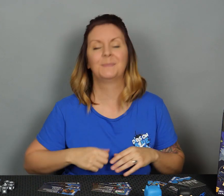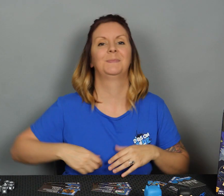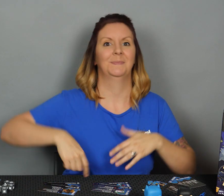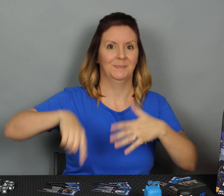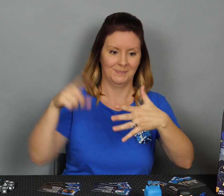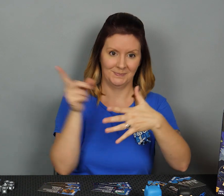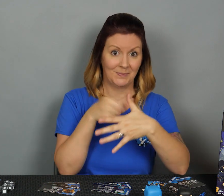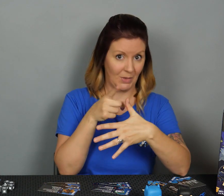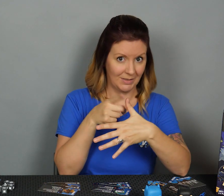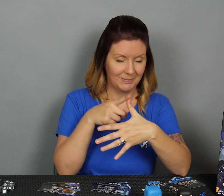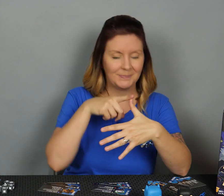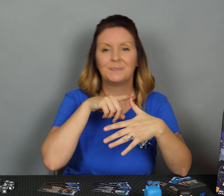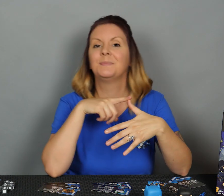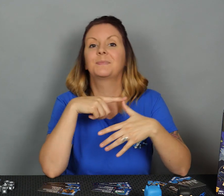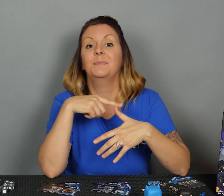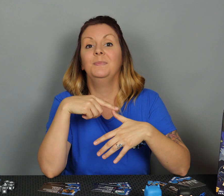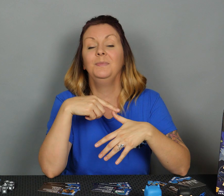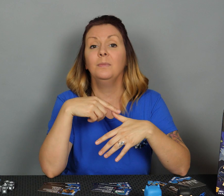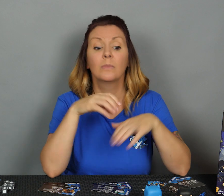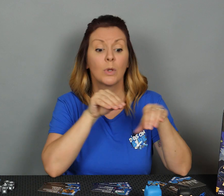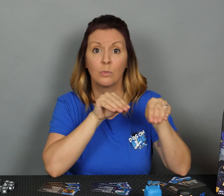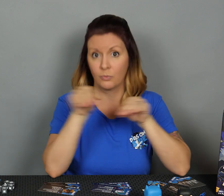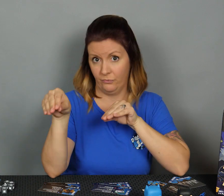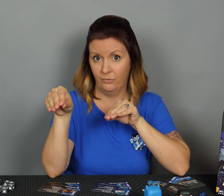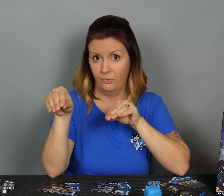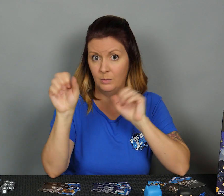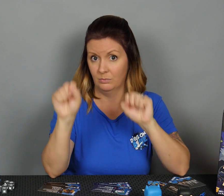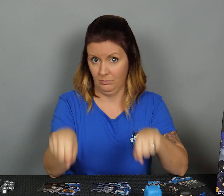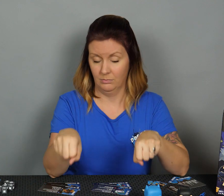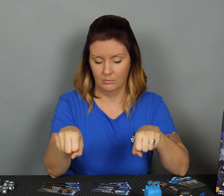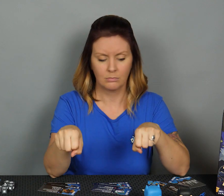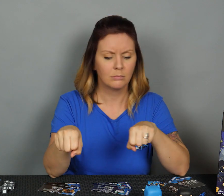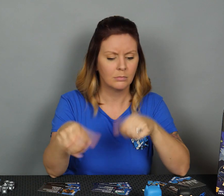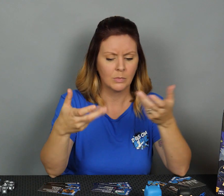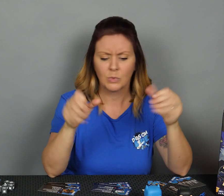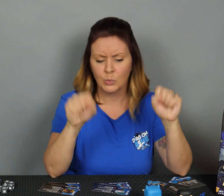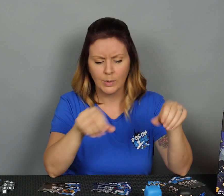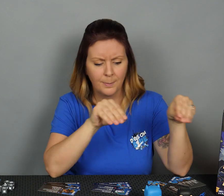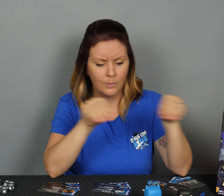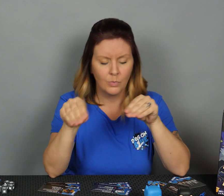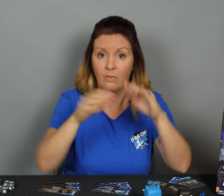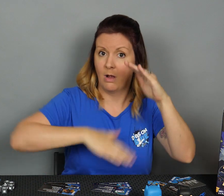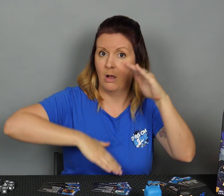The first action you can perform is a move action.